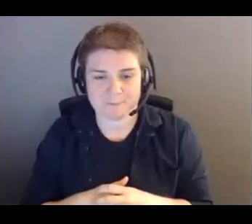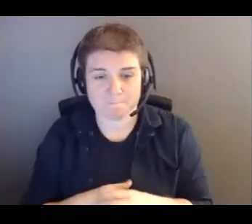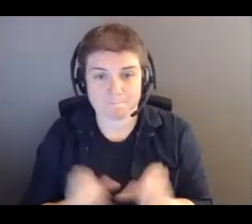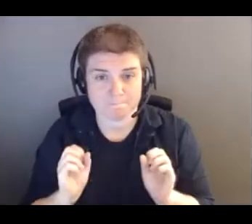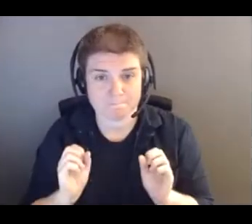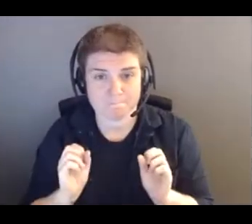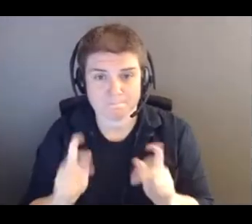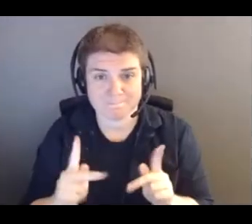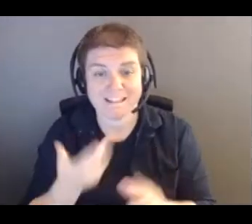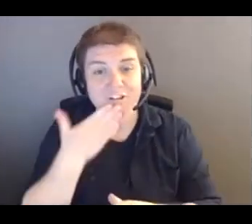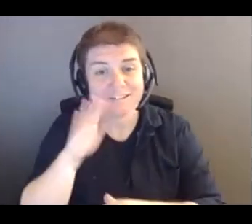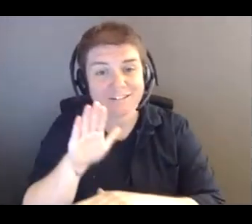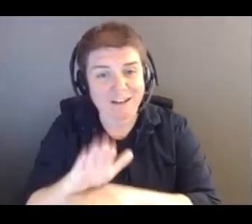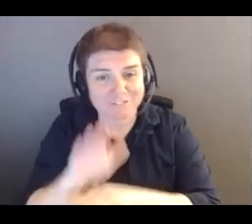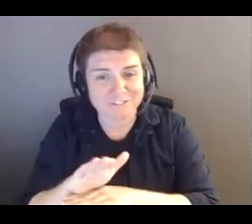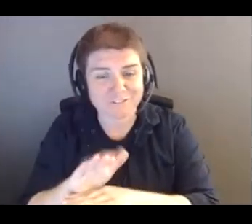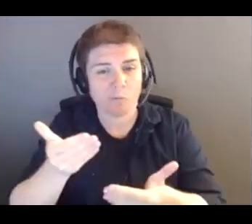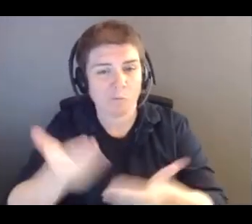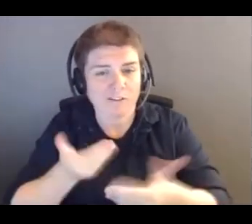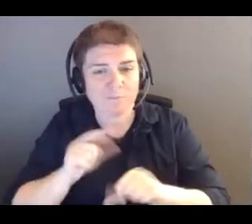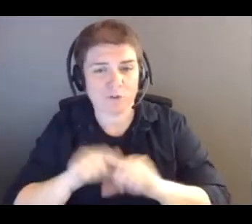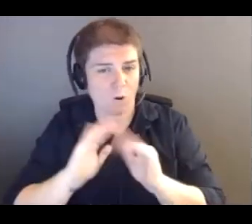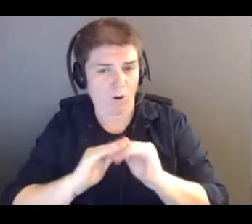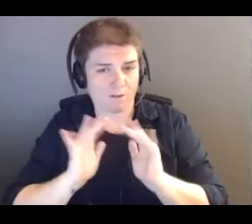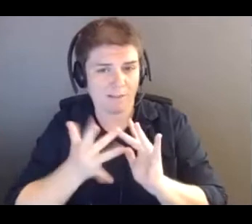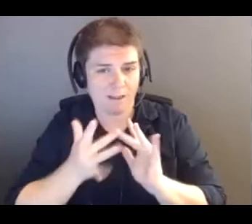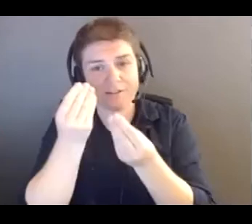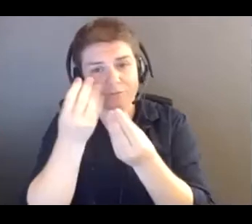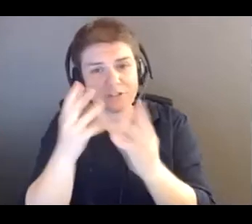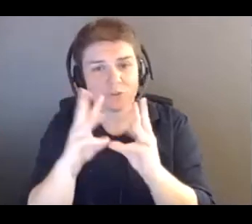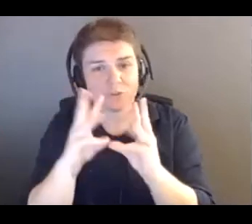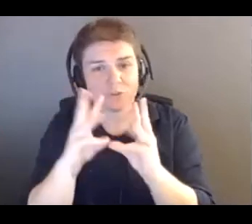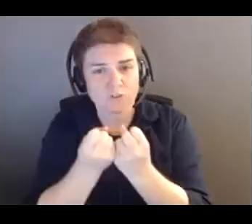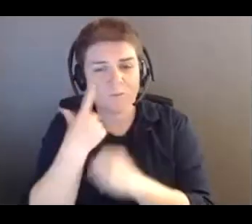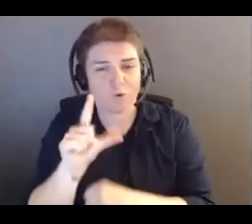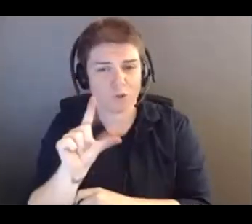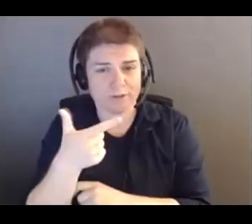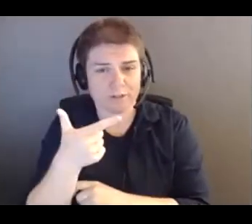Good afternoon everyone, welcome you to the online information session for the 2021 Project